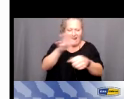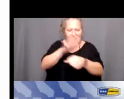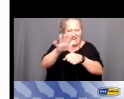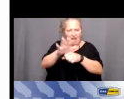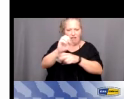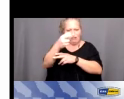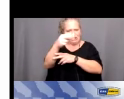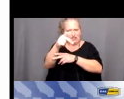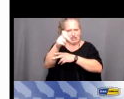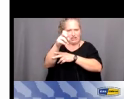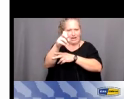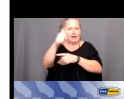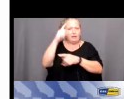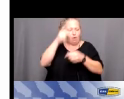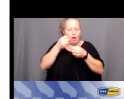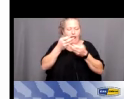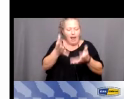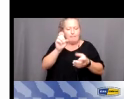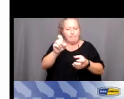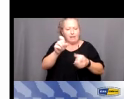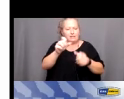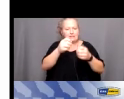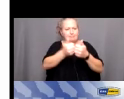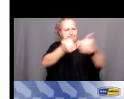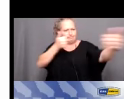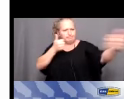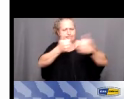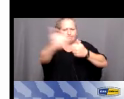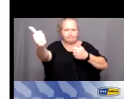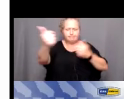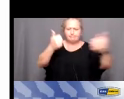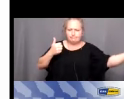What about everyone drinking from the same water container?